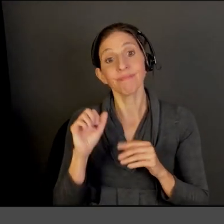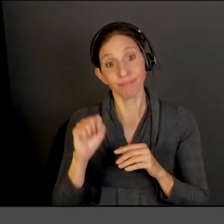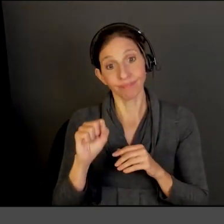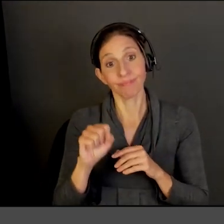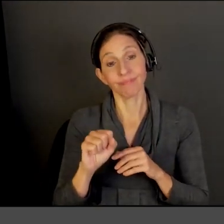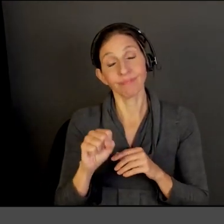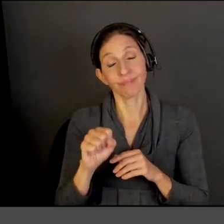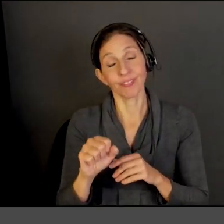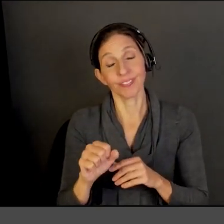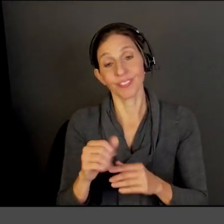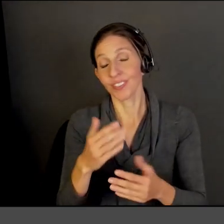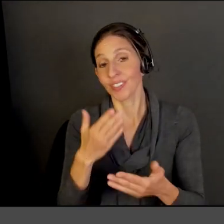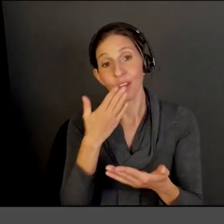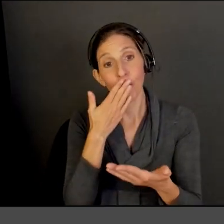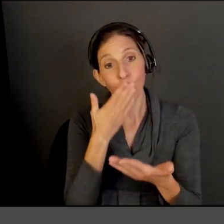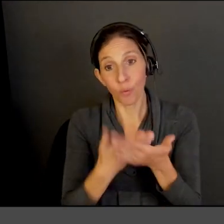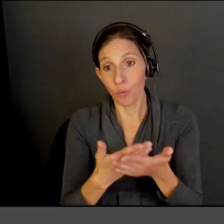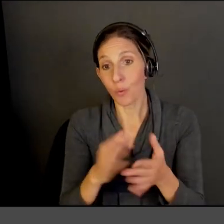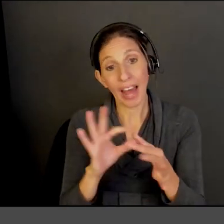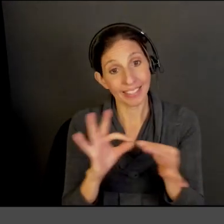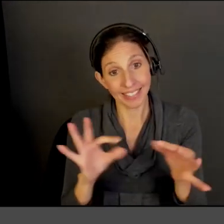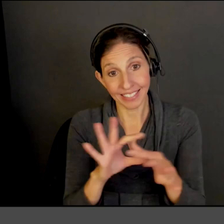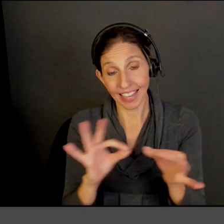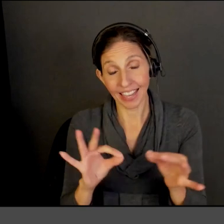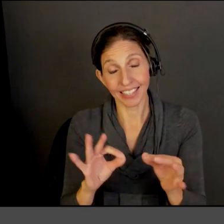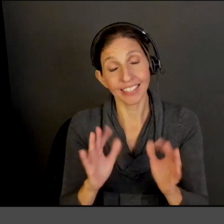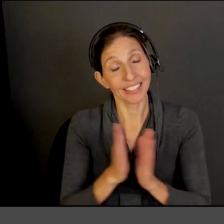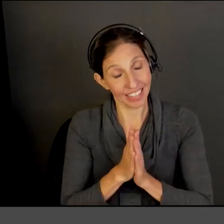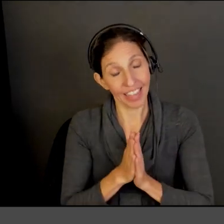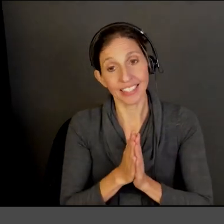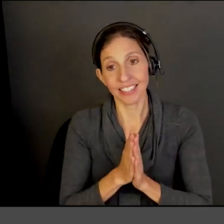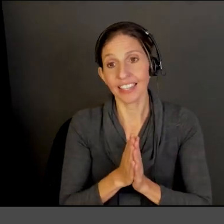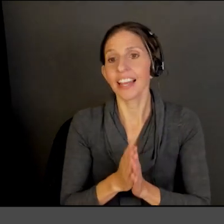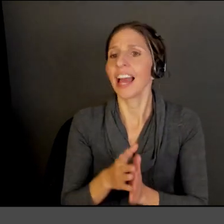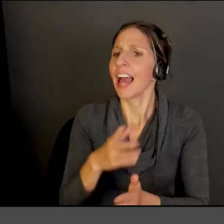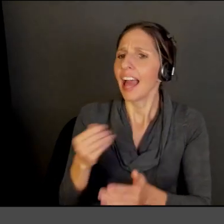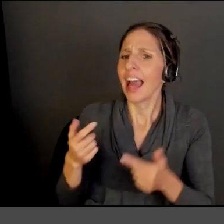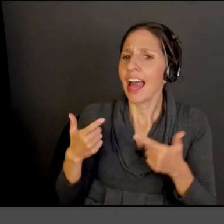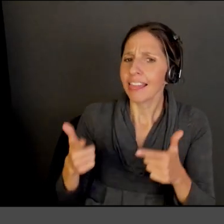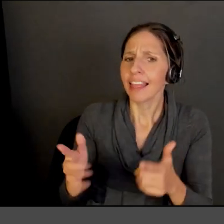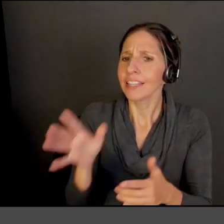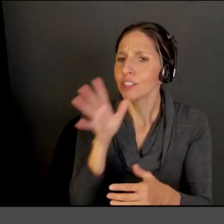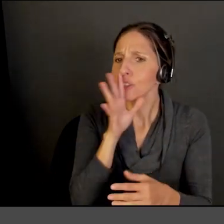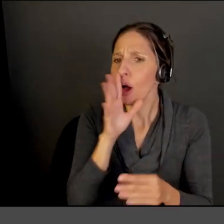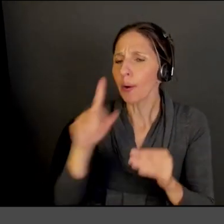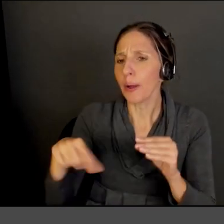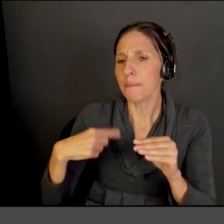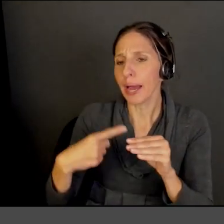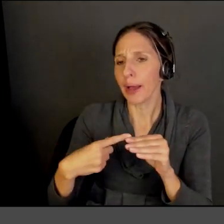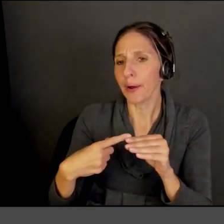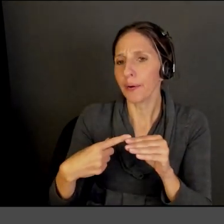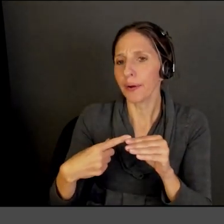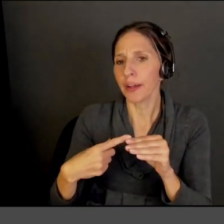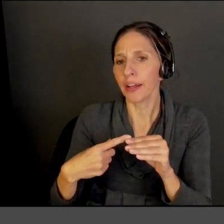SO WHAT WAS AND WHAT WOULD YOU LET'S TALK ABOUT, YOU KNOW, IN THE WHERE WE ENCOUNTER THE HUMANITIES